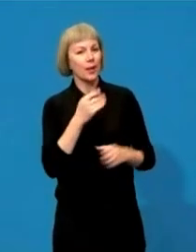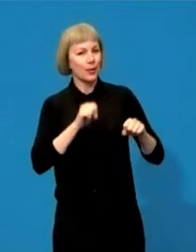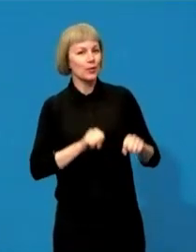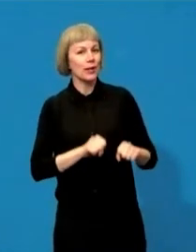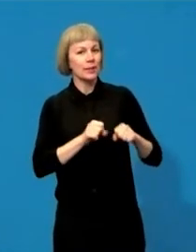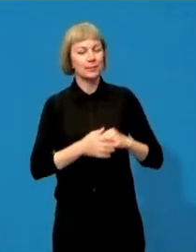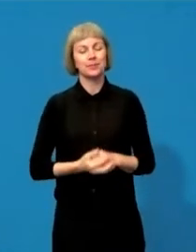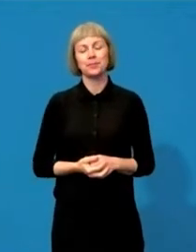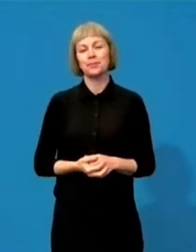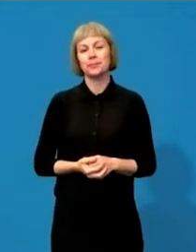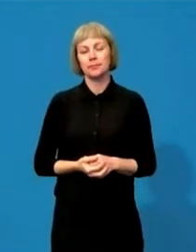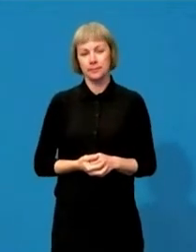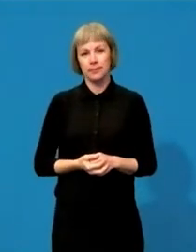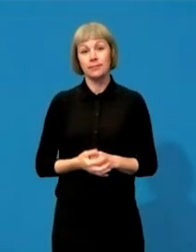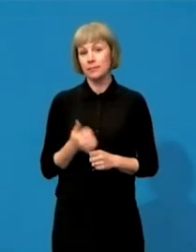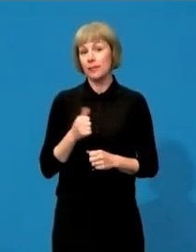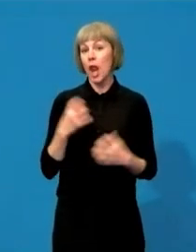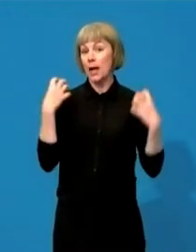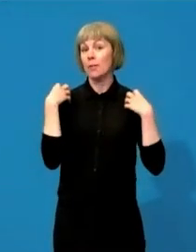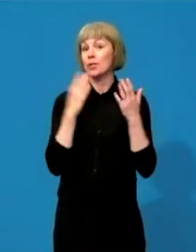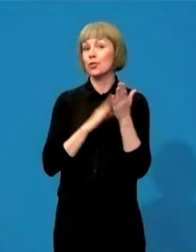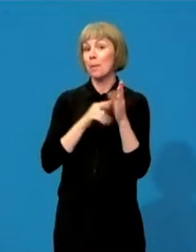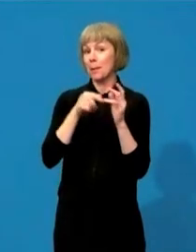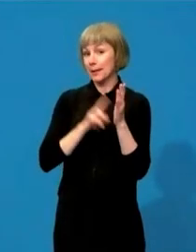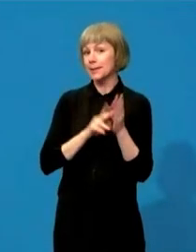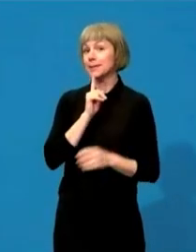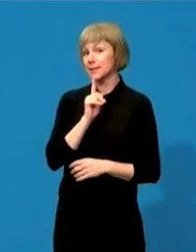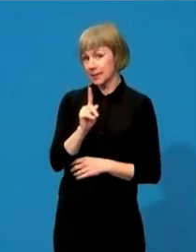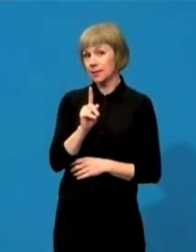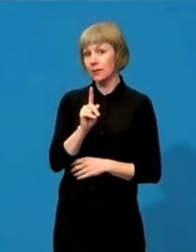As mentioned by Commissioner Mason, today the Royal Commission will hear evidence from